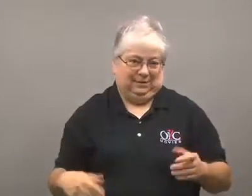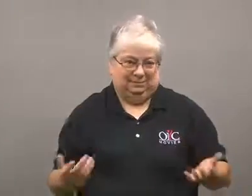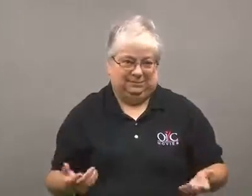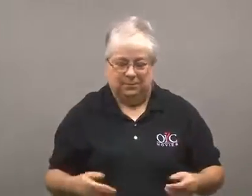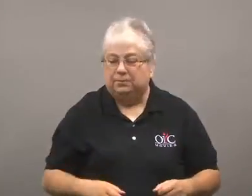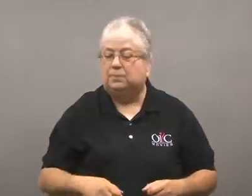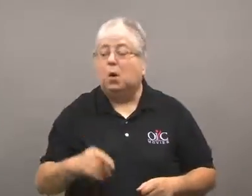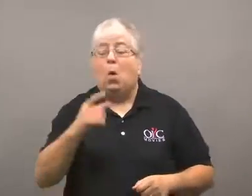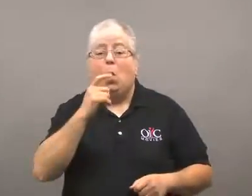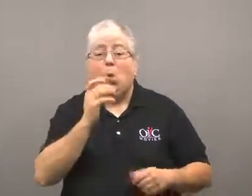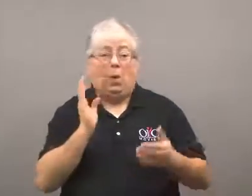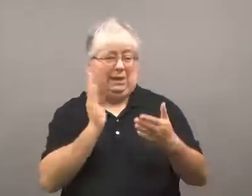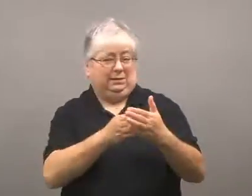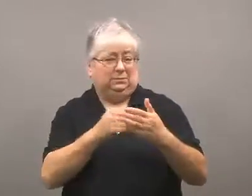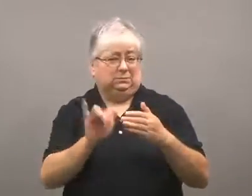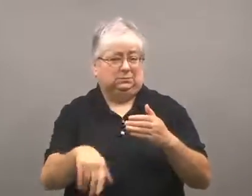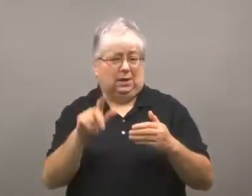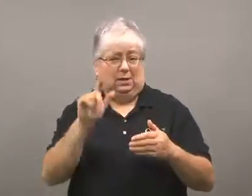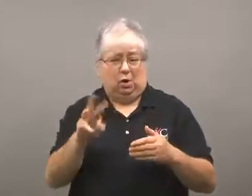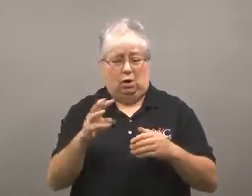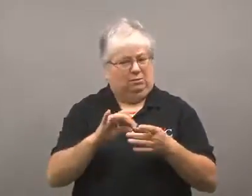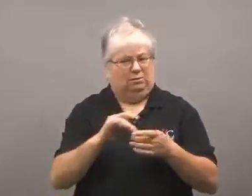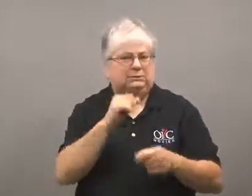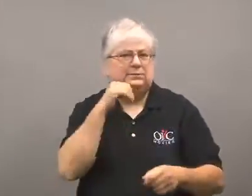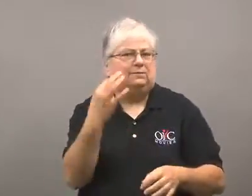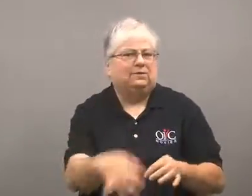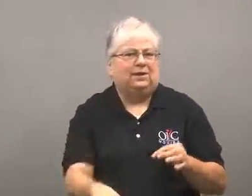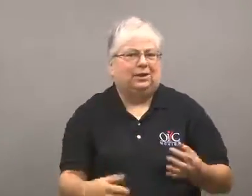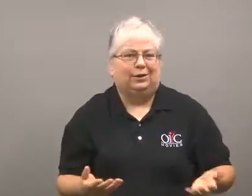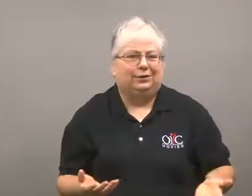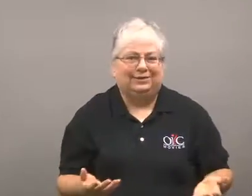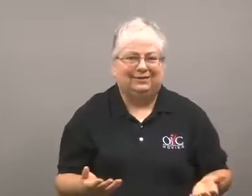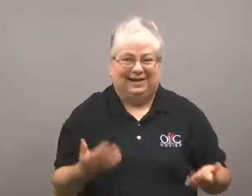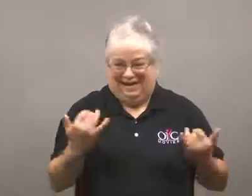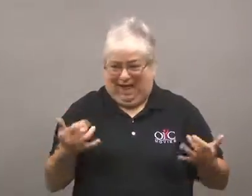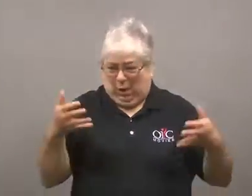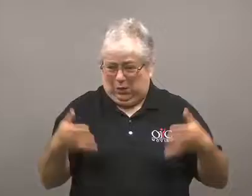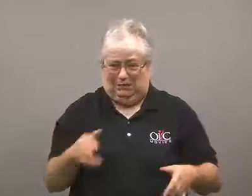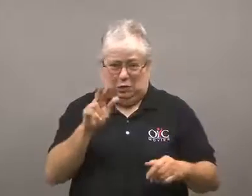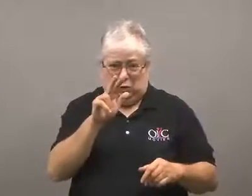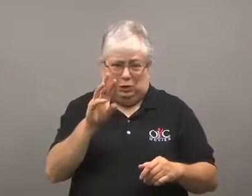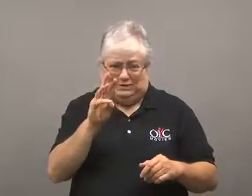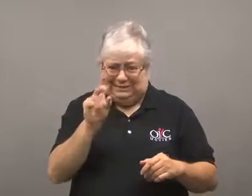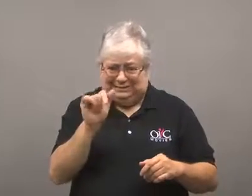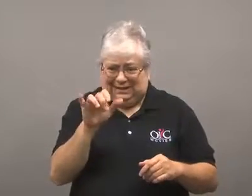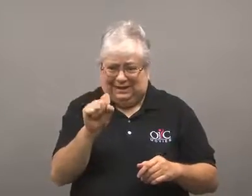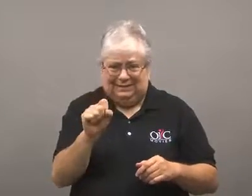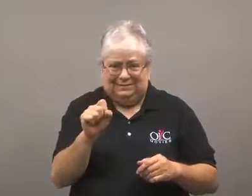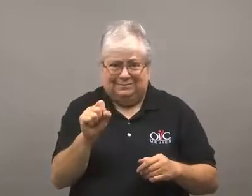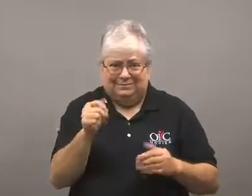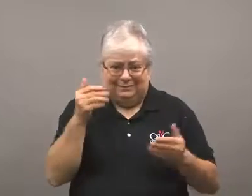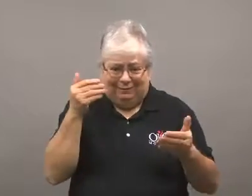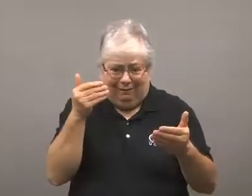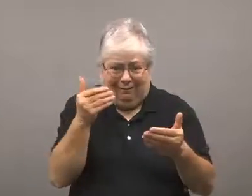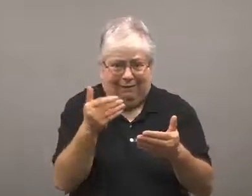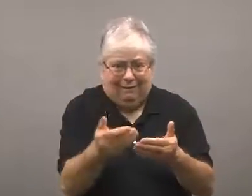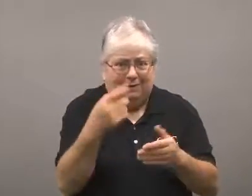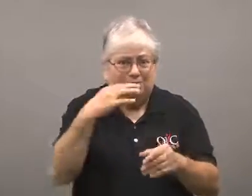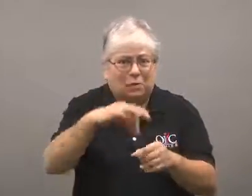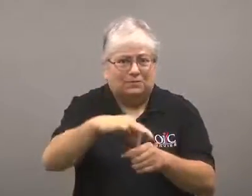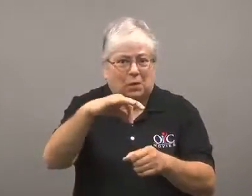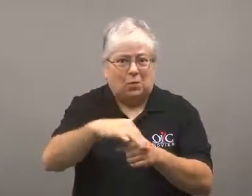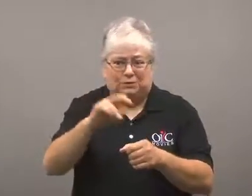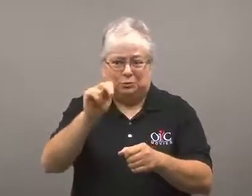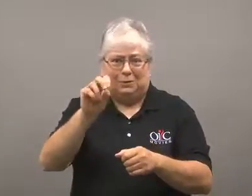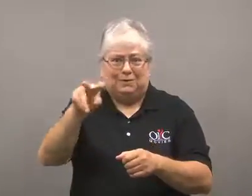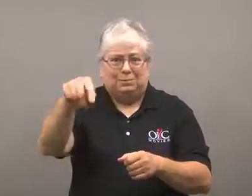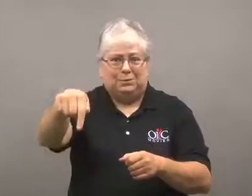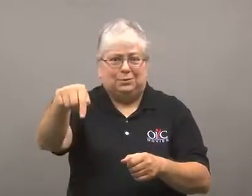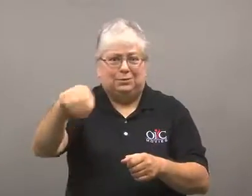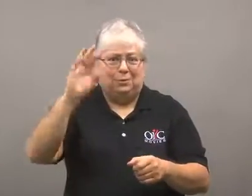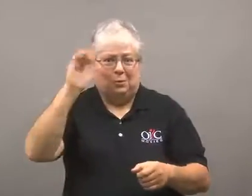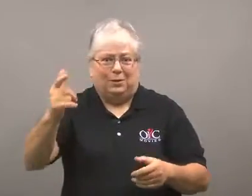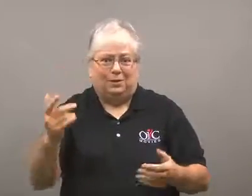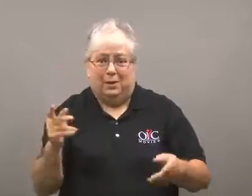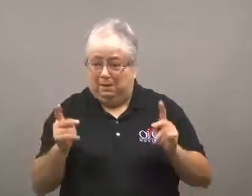Critics of the law said it was unfair because there was only 36 days left